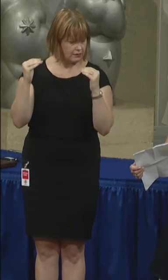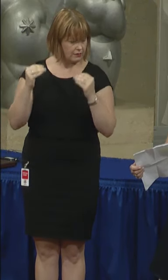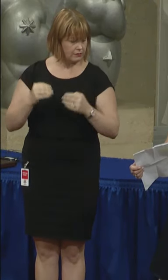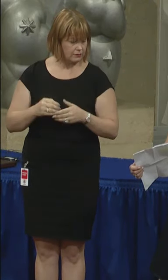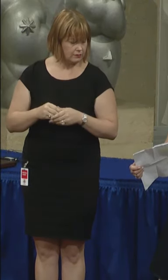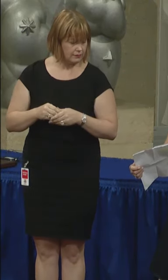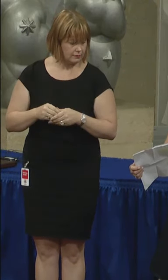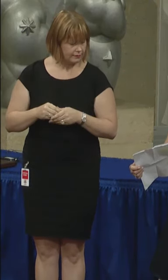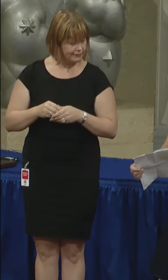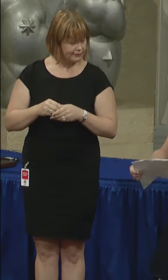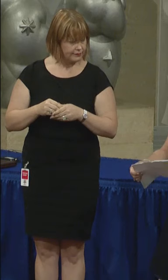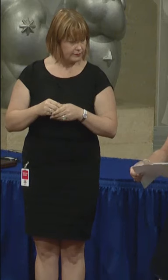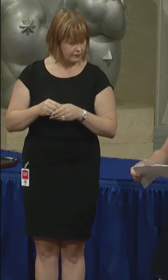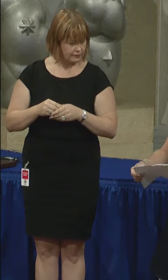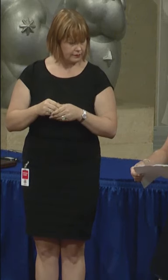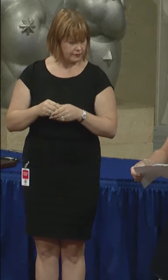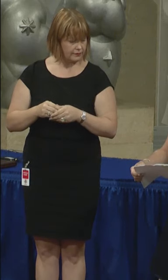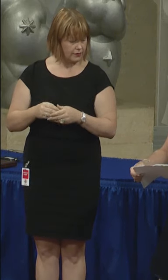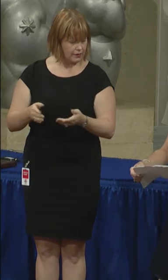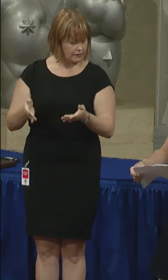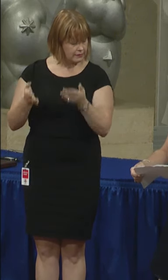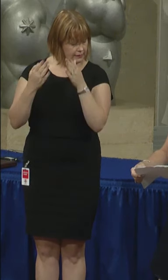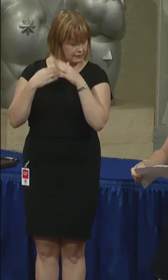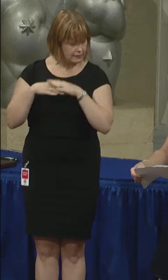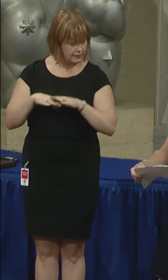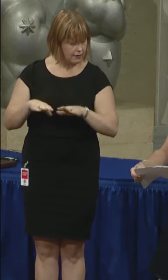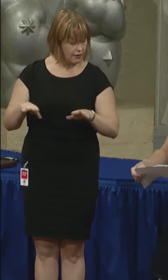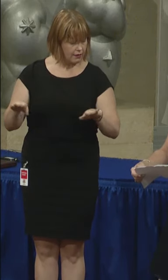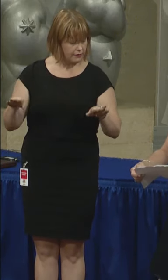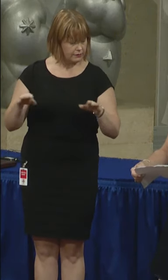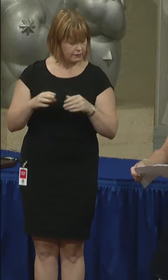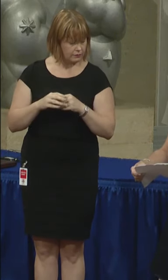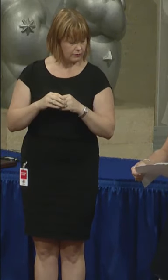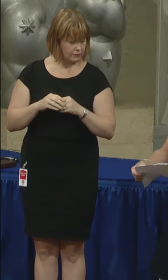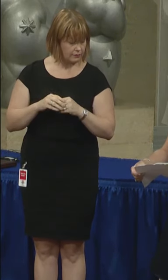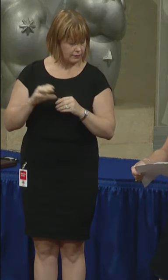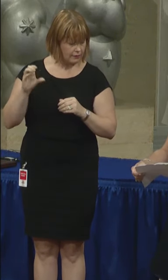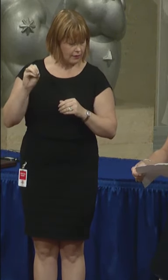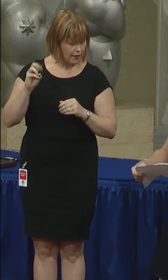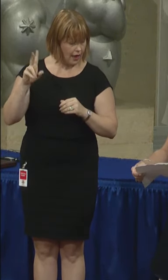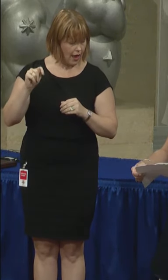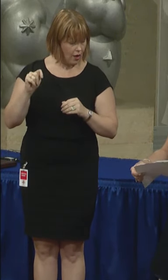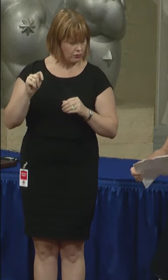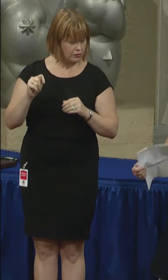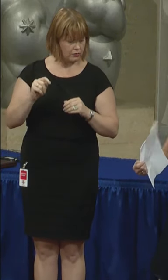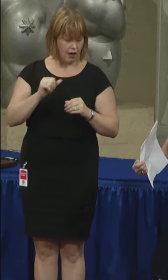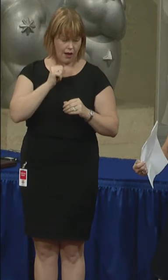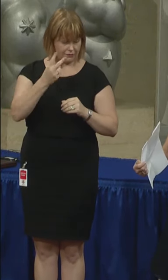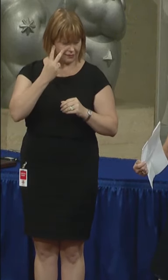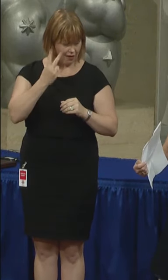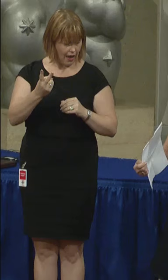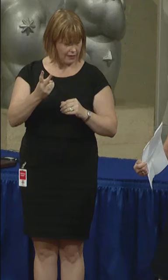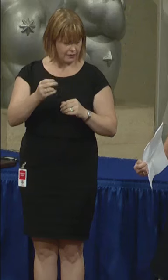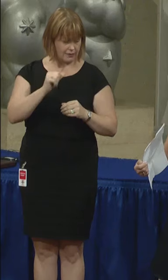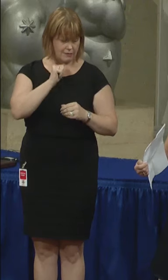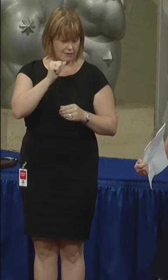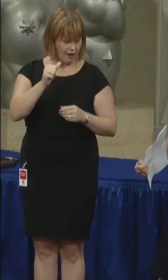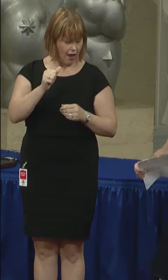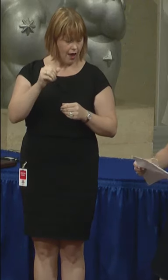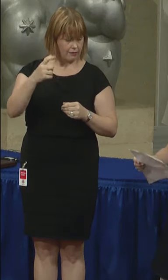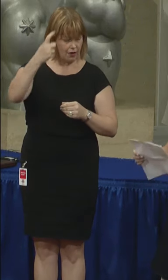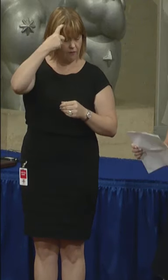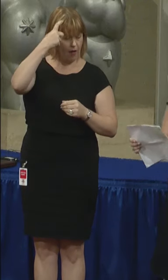UNTIL SOMEONE SAYS, "ENOUGH IS ENOUGH."